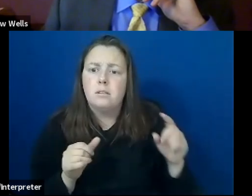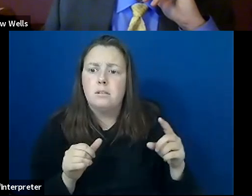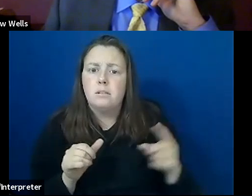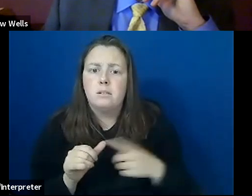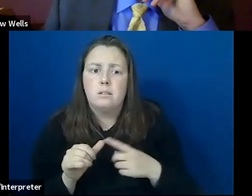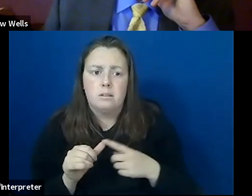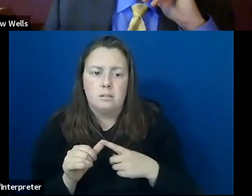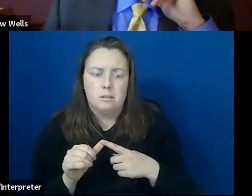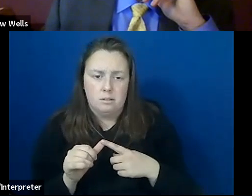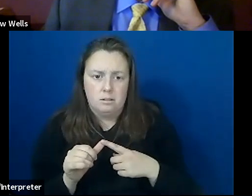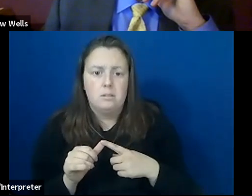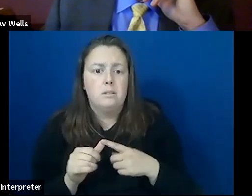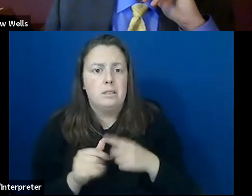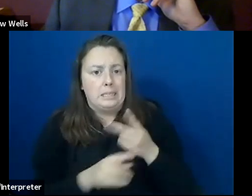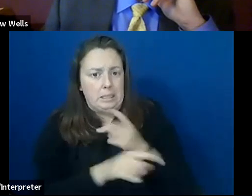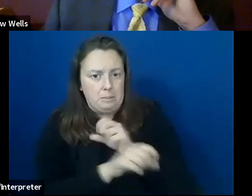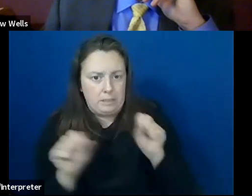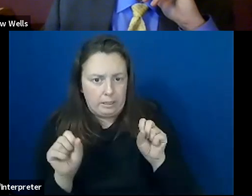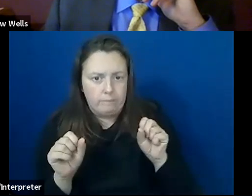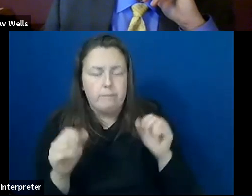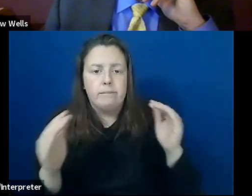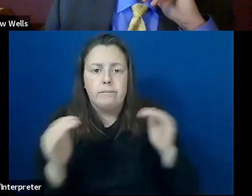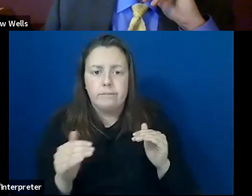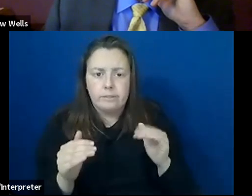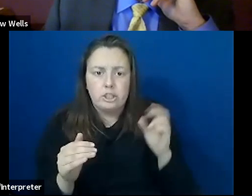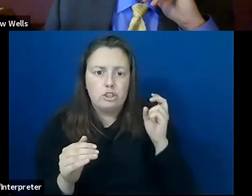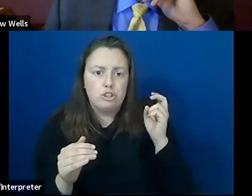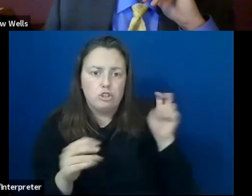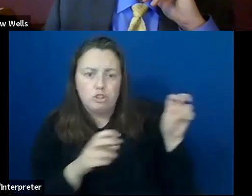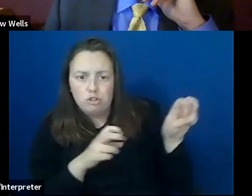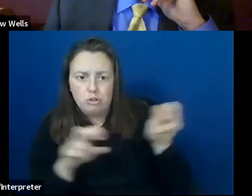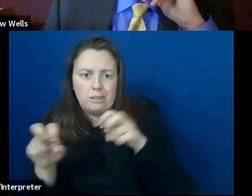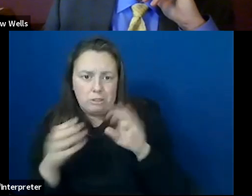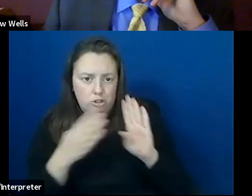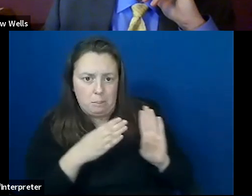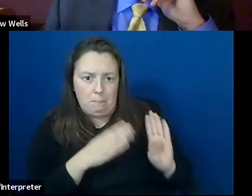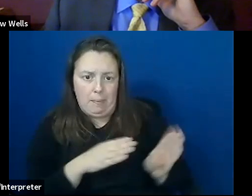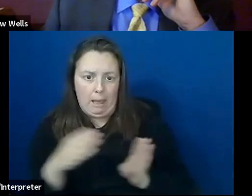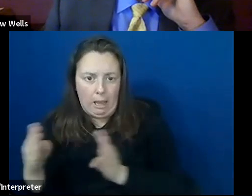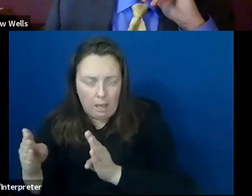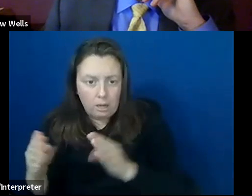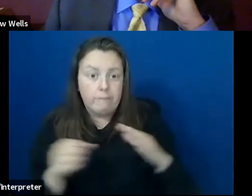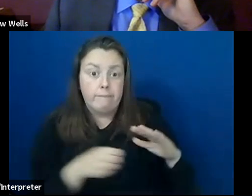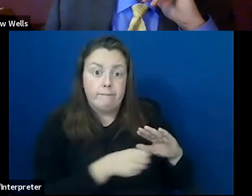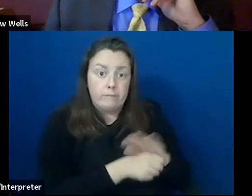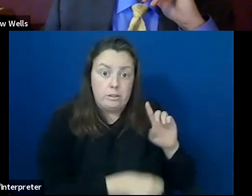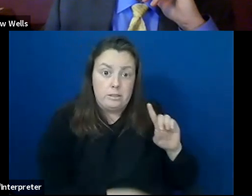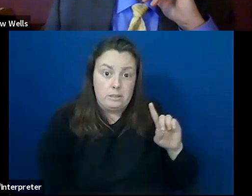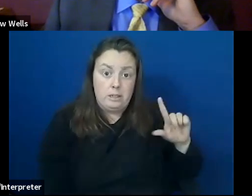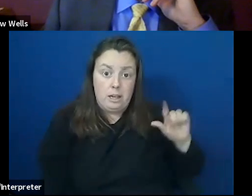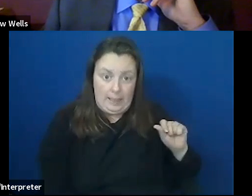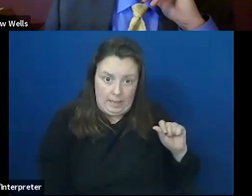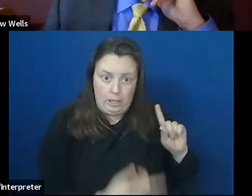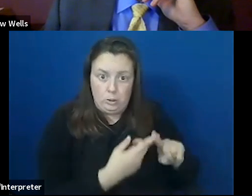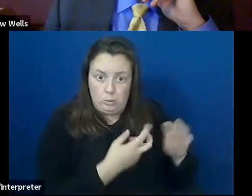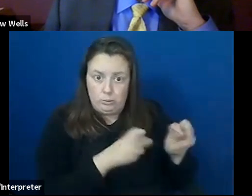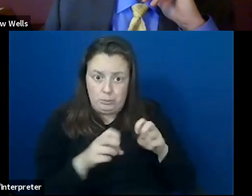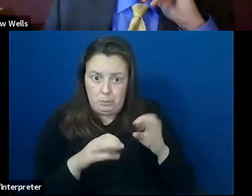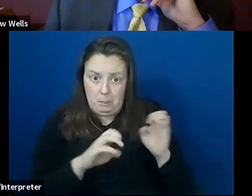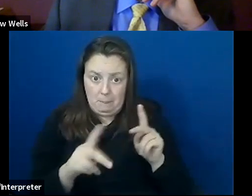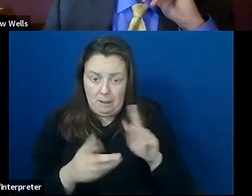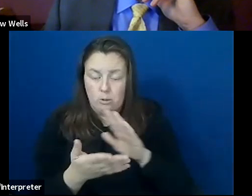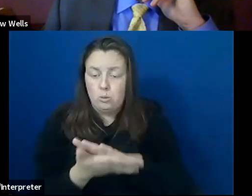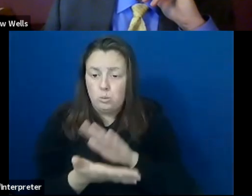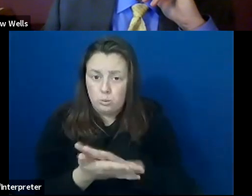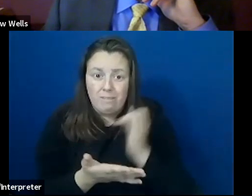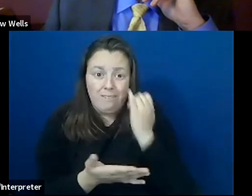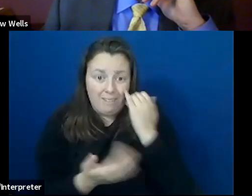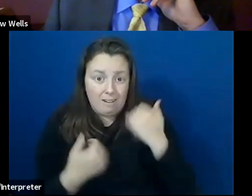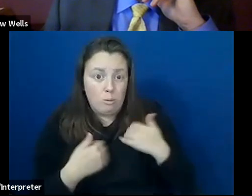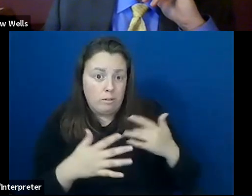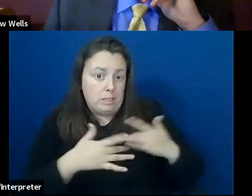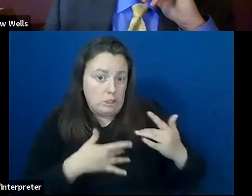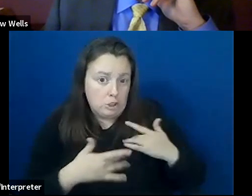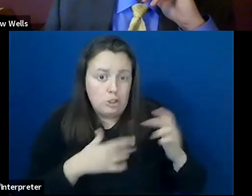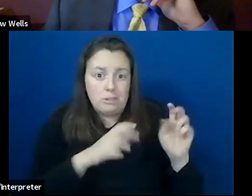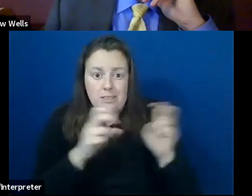Joseph Baeta: Rule number two really taking a look at the transitional planning of students, especially your children they're coming from being full dla if you have concerns and issues let's address them as soon as you can with either.